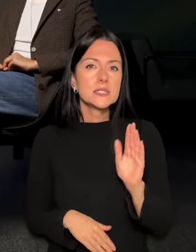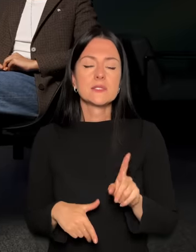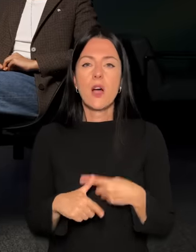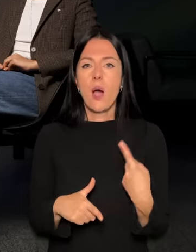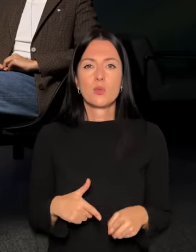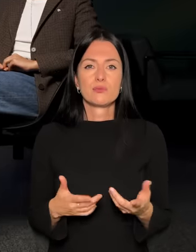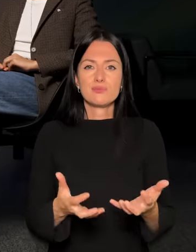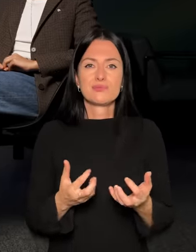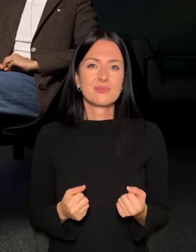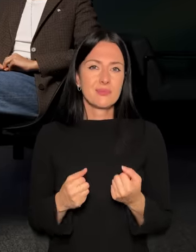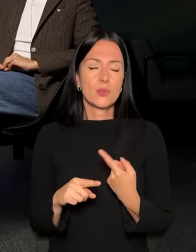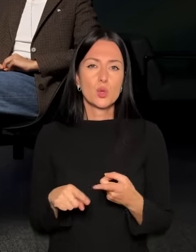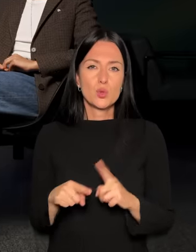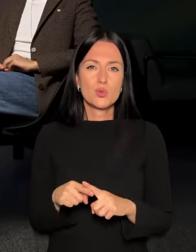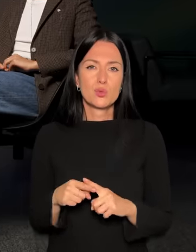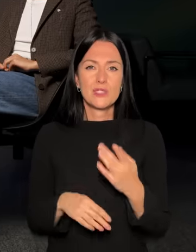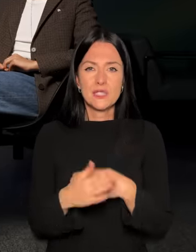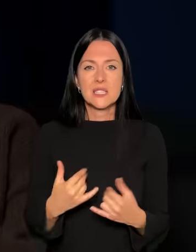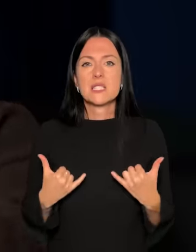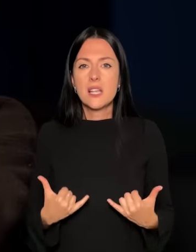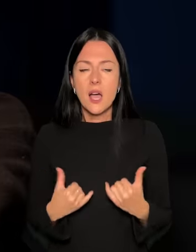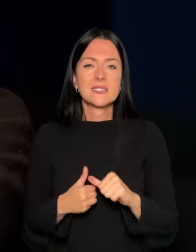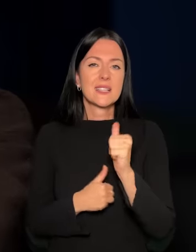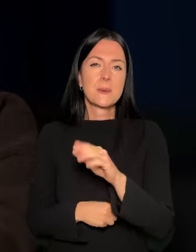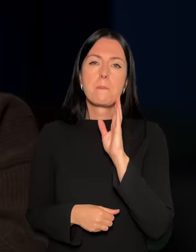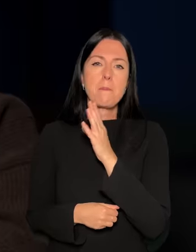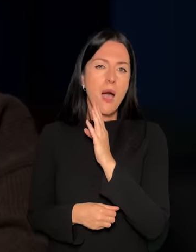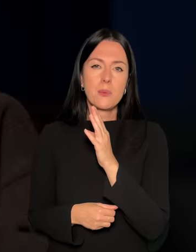or acquired them now, apart from mothers with strollers,